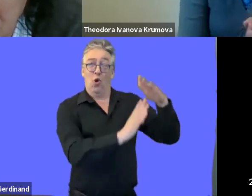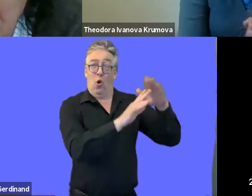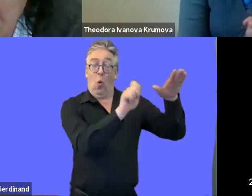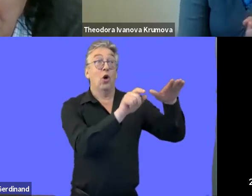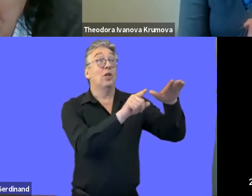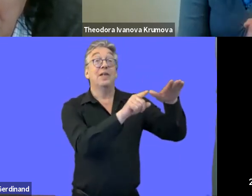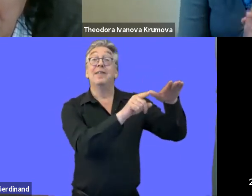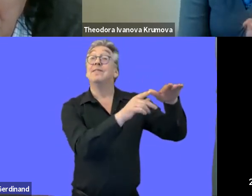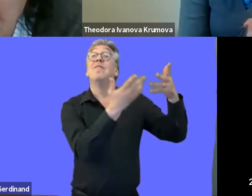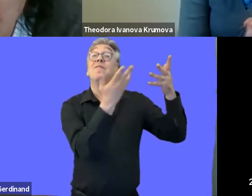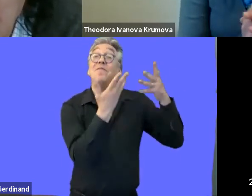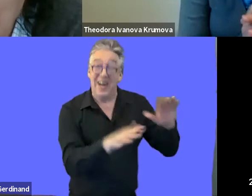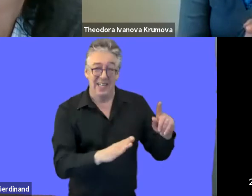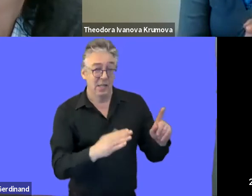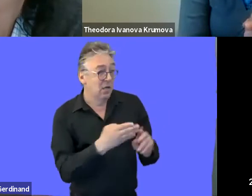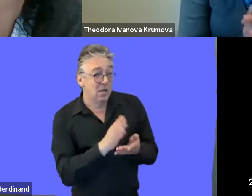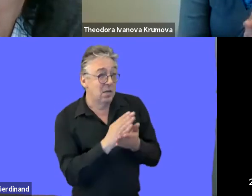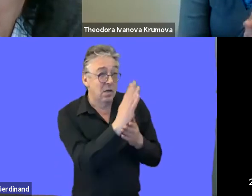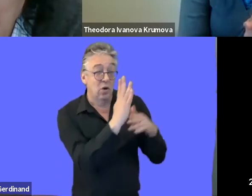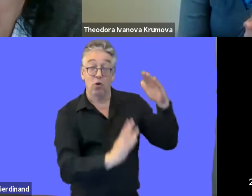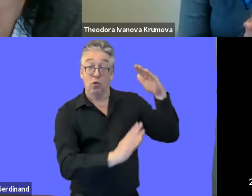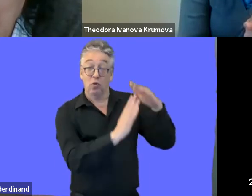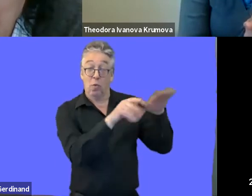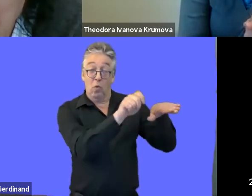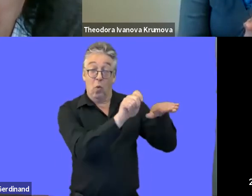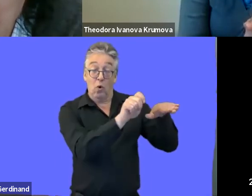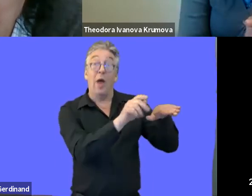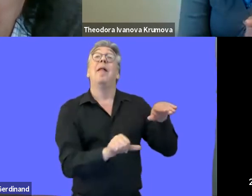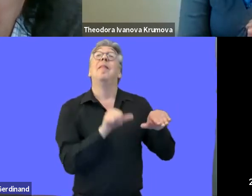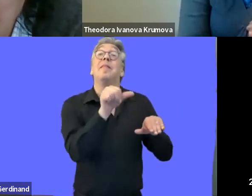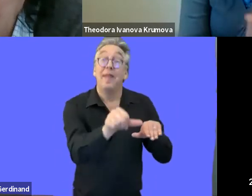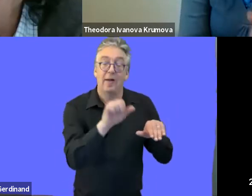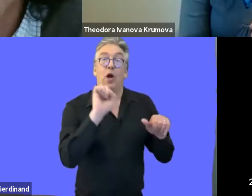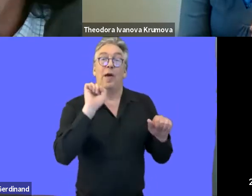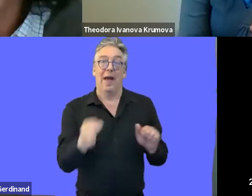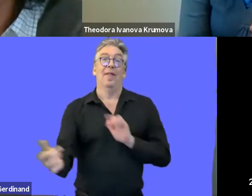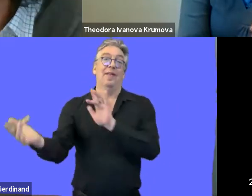Or again the exception would be for the authors to demonstrates